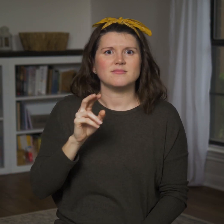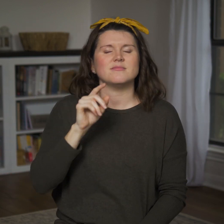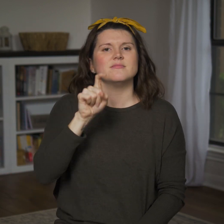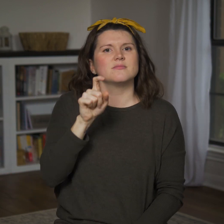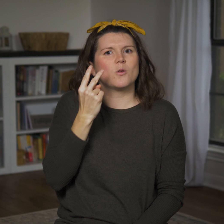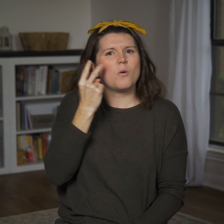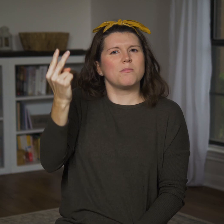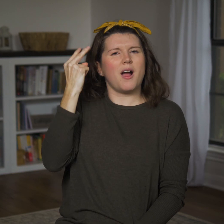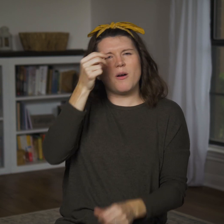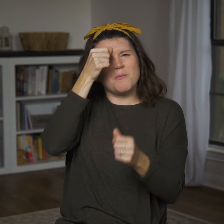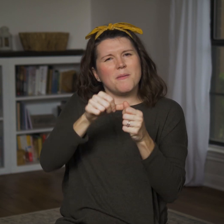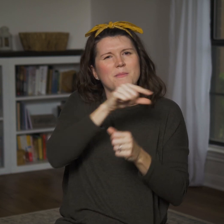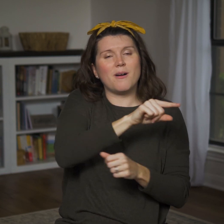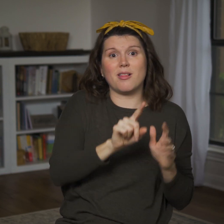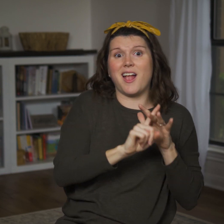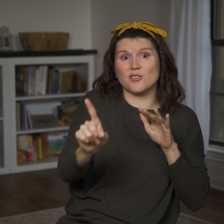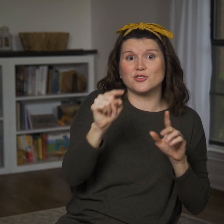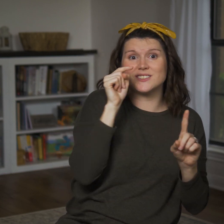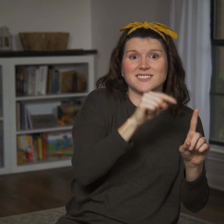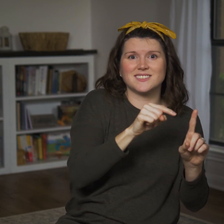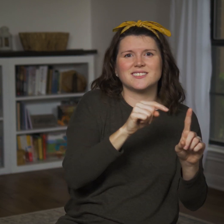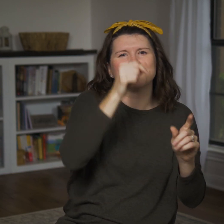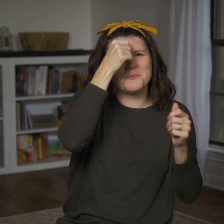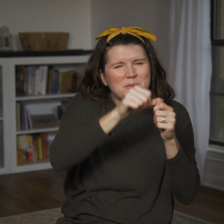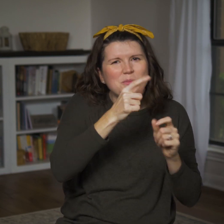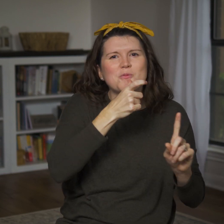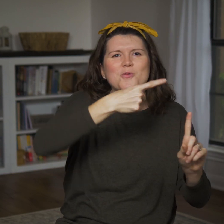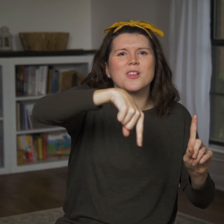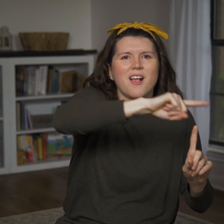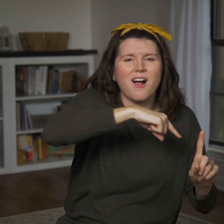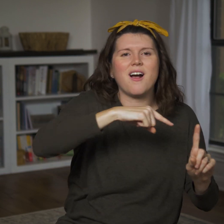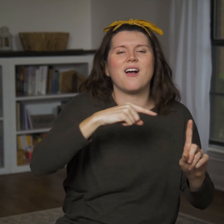They look back at the exodus to remember who they are,